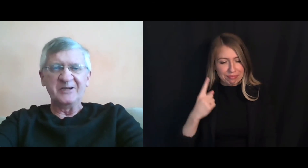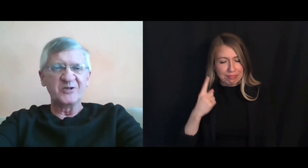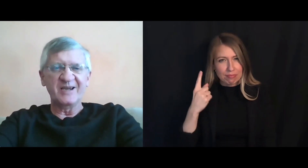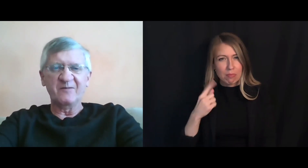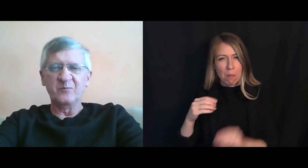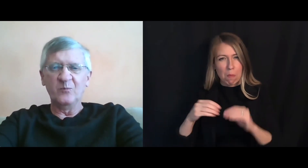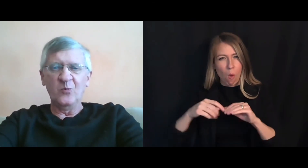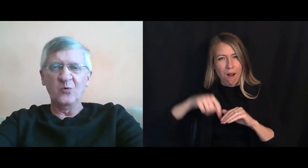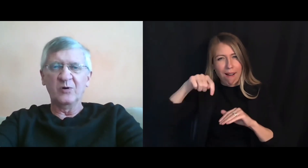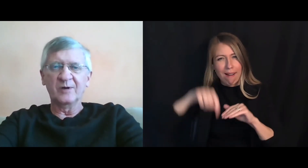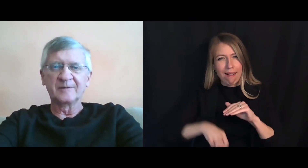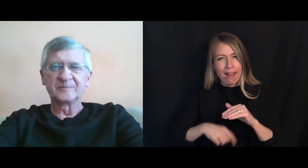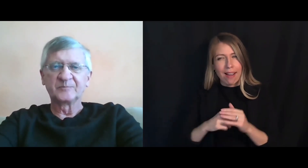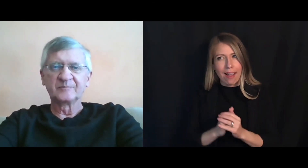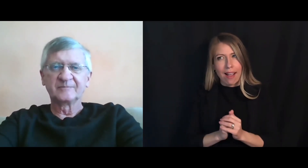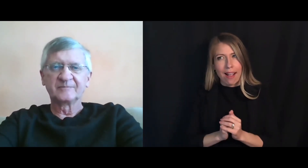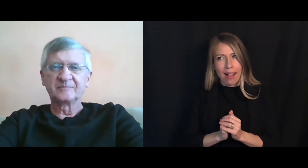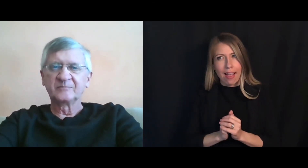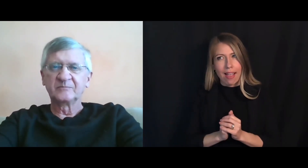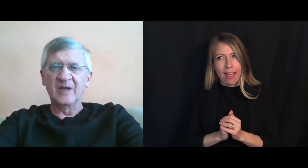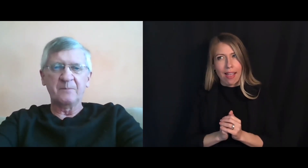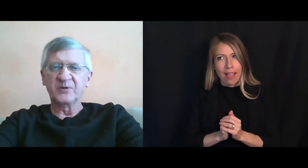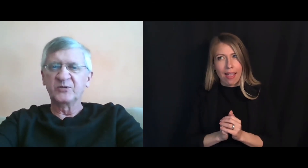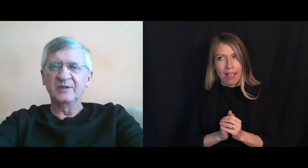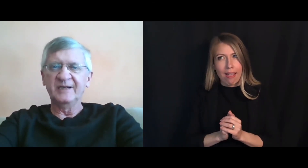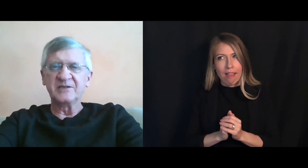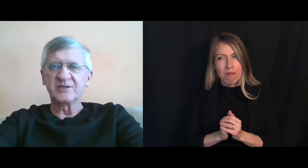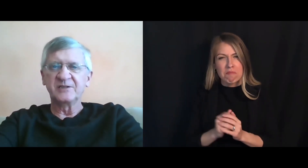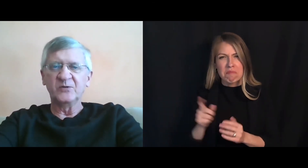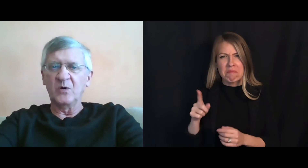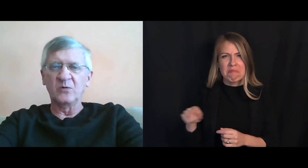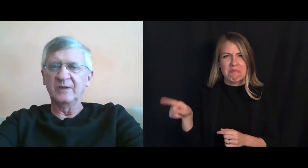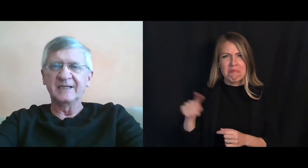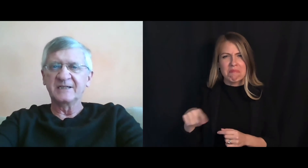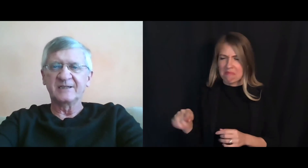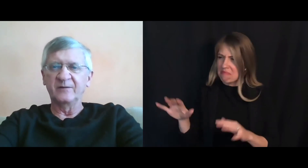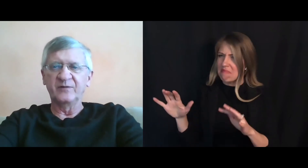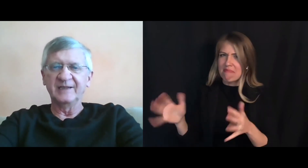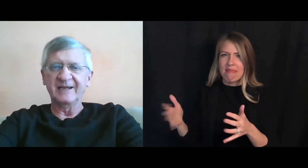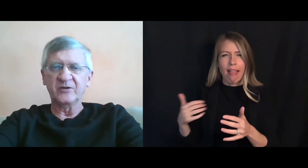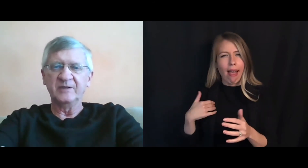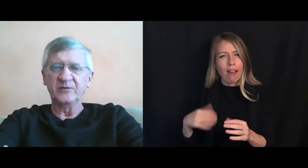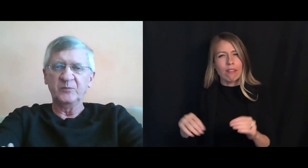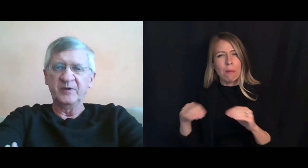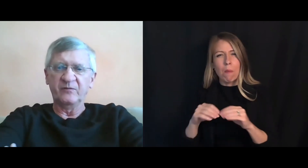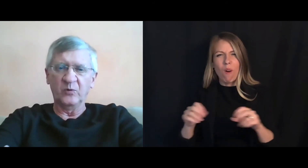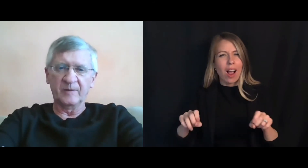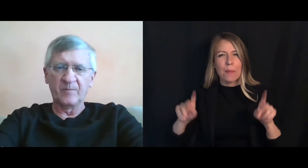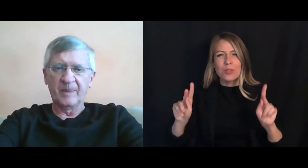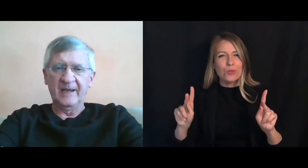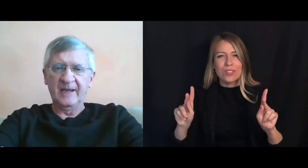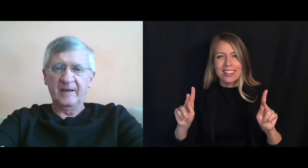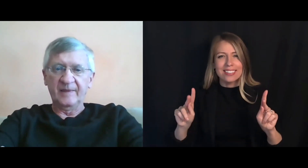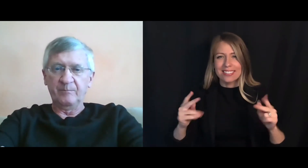they just have more opportunities to do a whole lot of stuff that they couldn't do before,